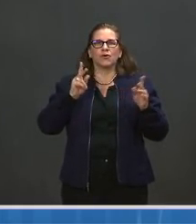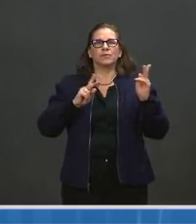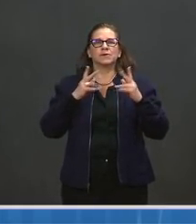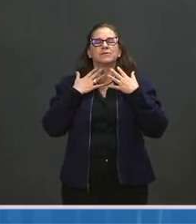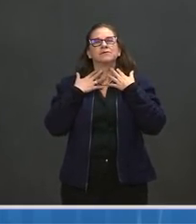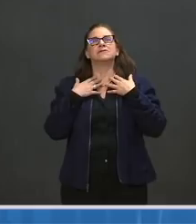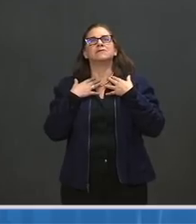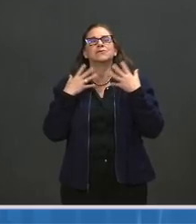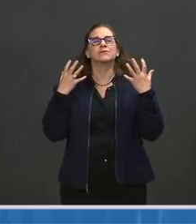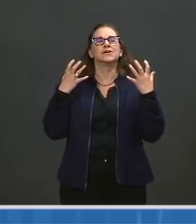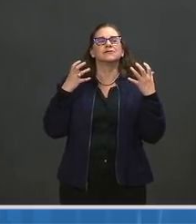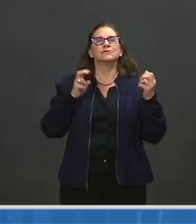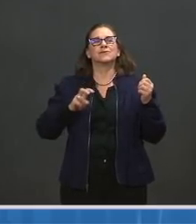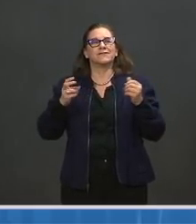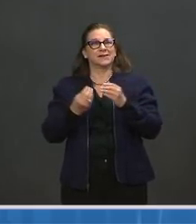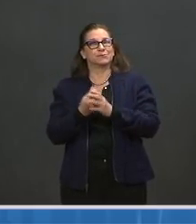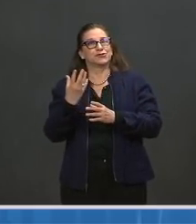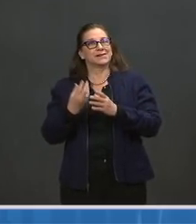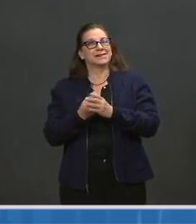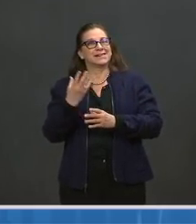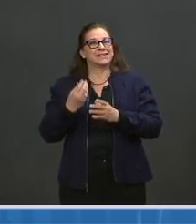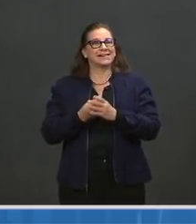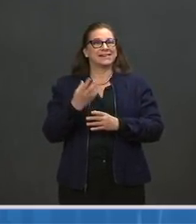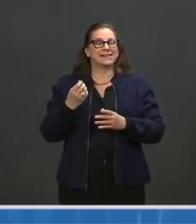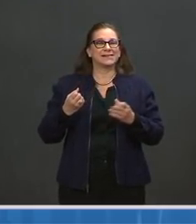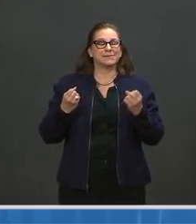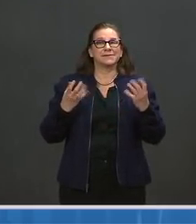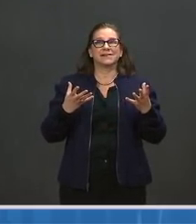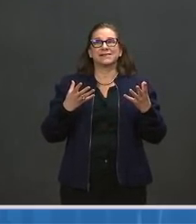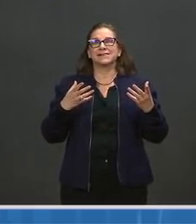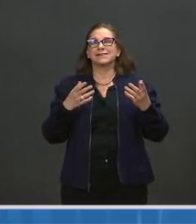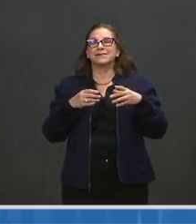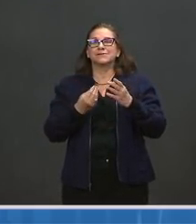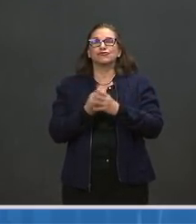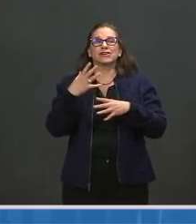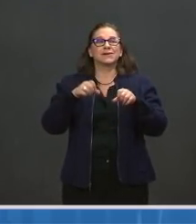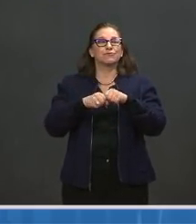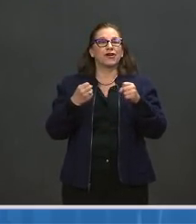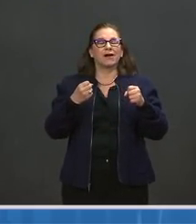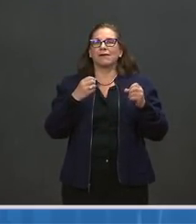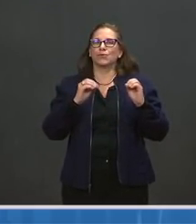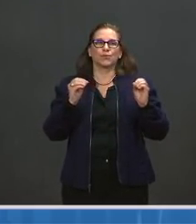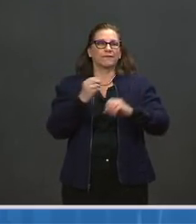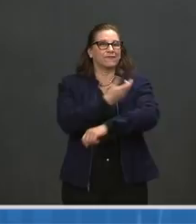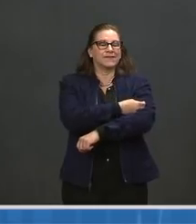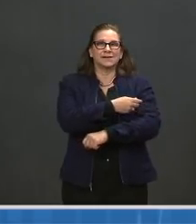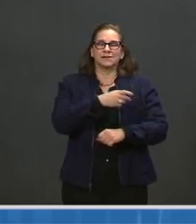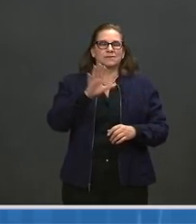that we've been focusing in on travel. We're worried not just for what happens when you are on the airplane itself,